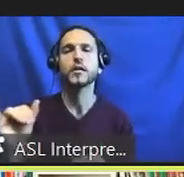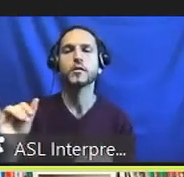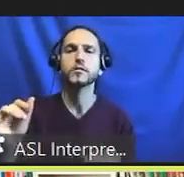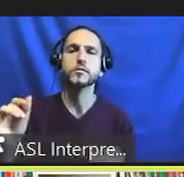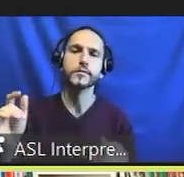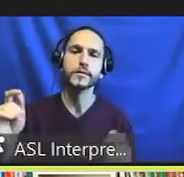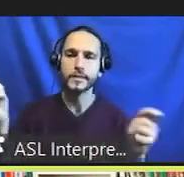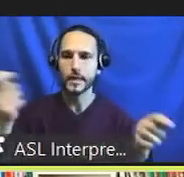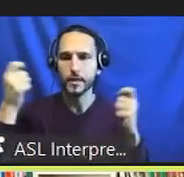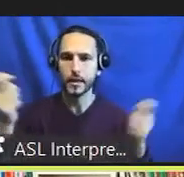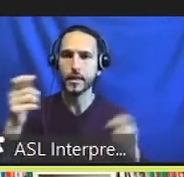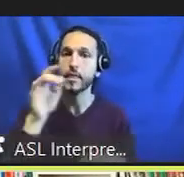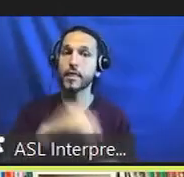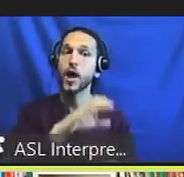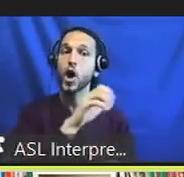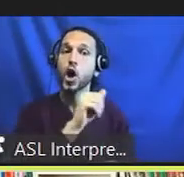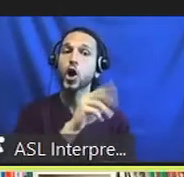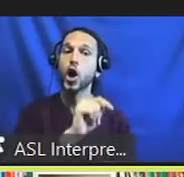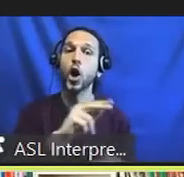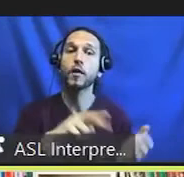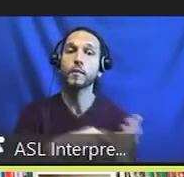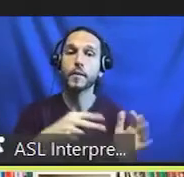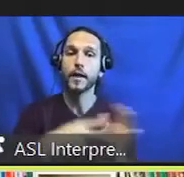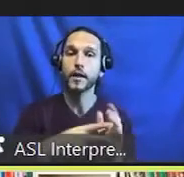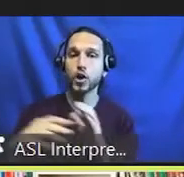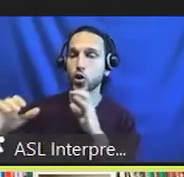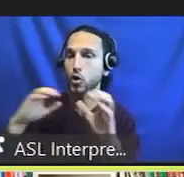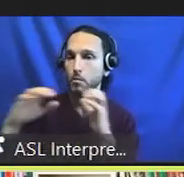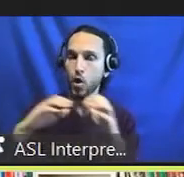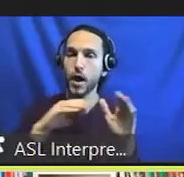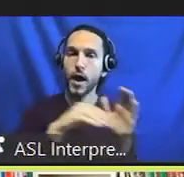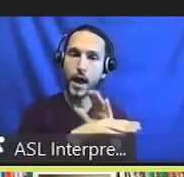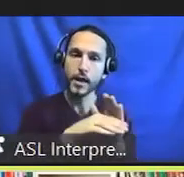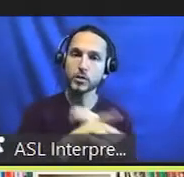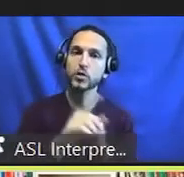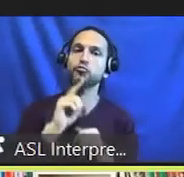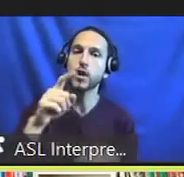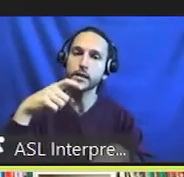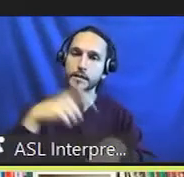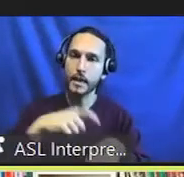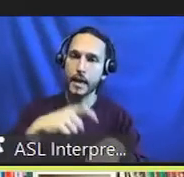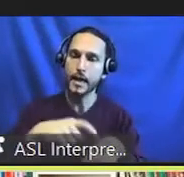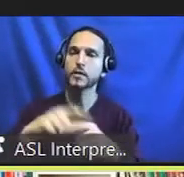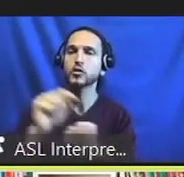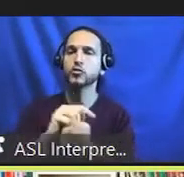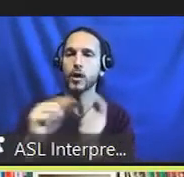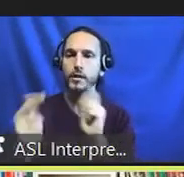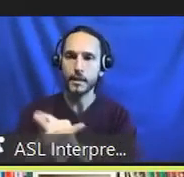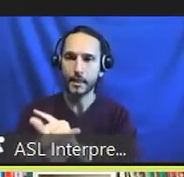So CART is an acronym, and it stands for Communication Access Realtime Translation.